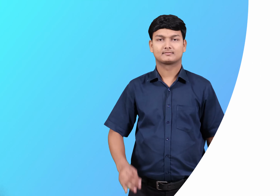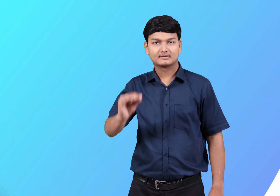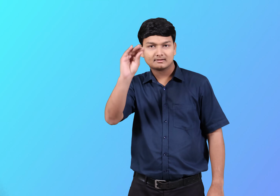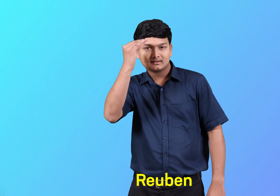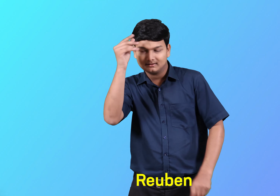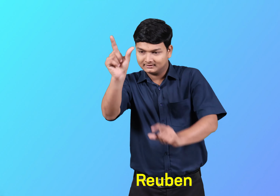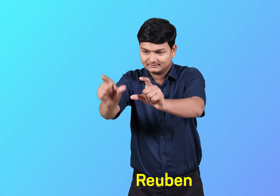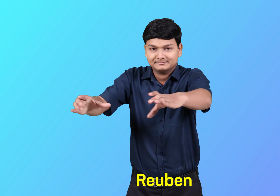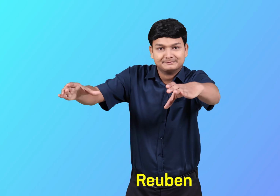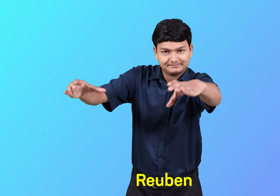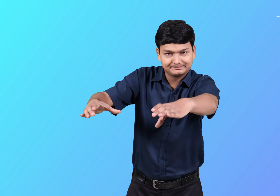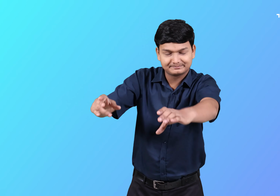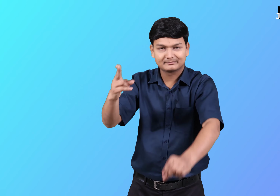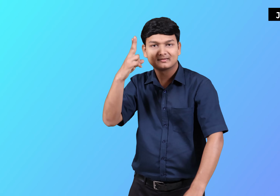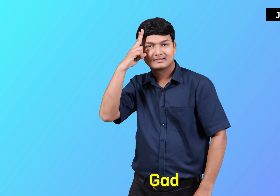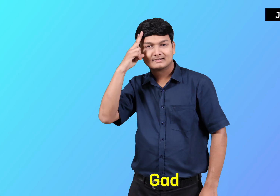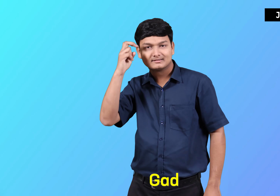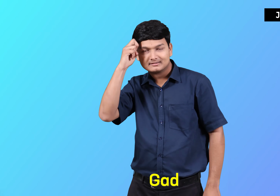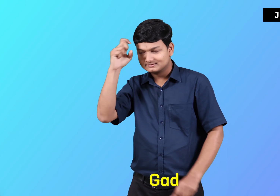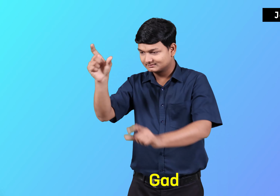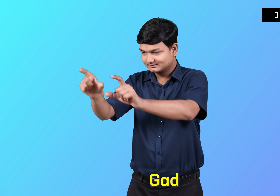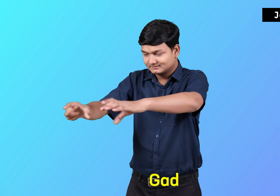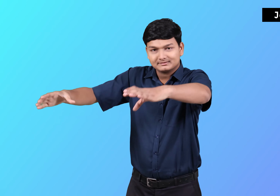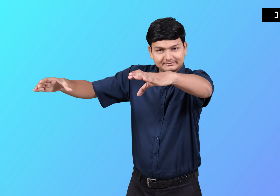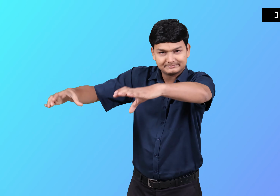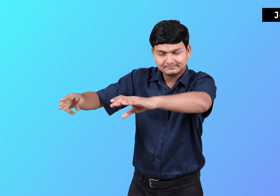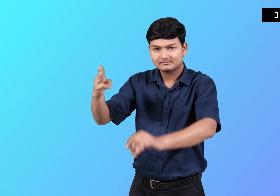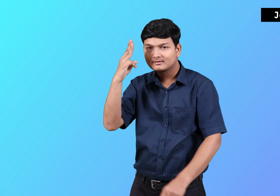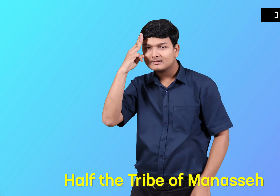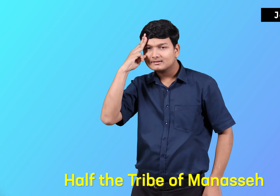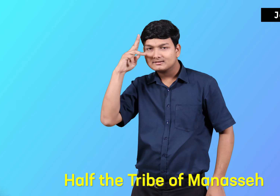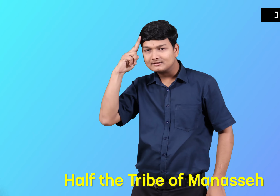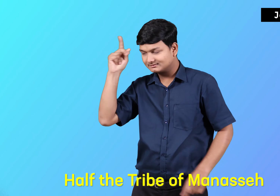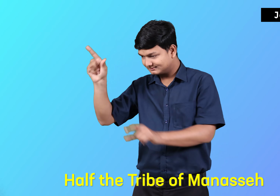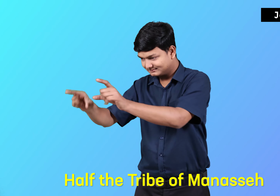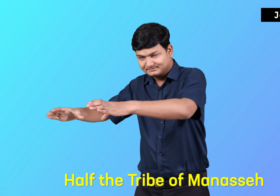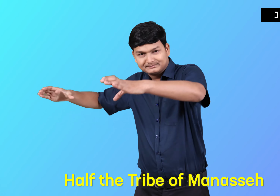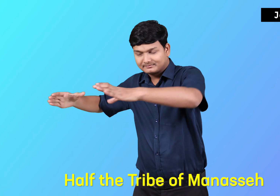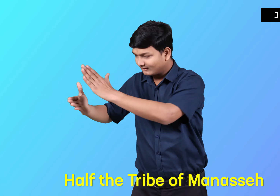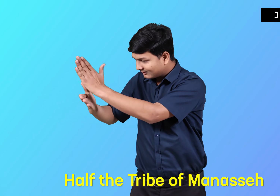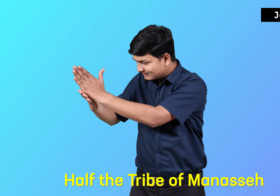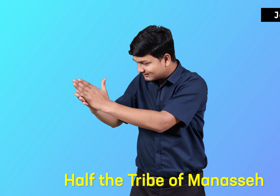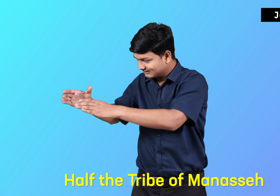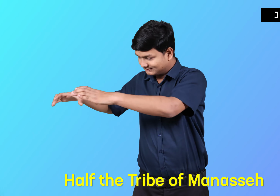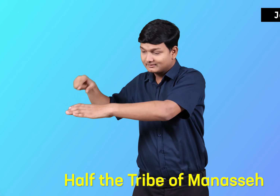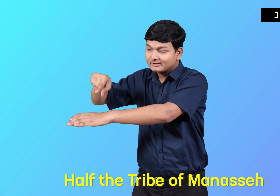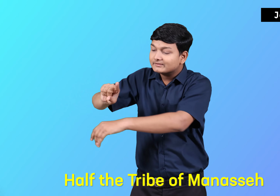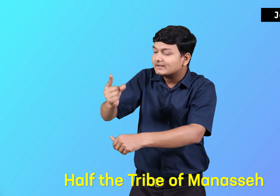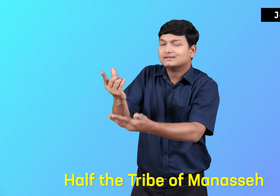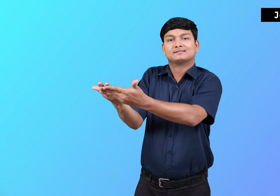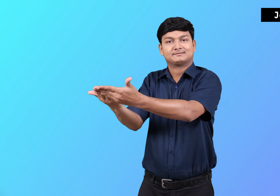Then Joshua called a meeting of all the people from the tribes of Reuben, Gad and half the tribe of Manasseh.